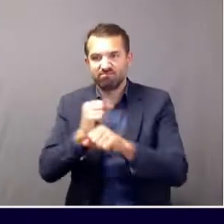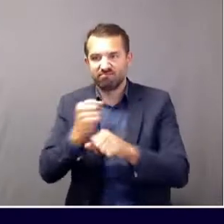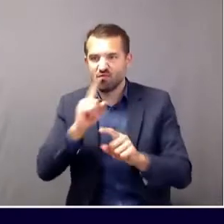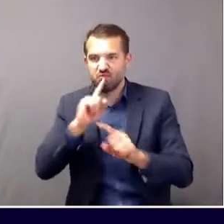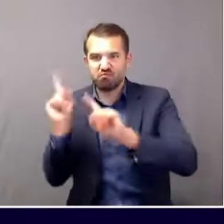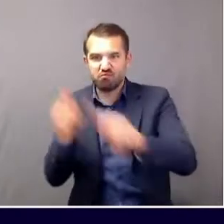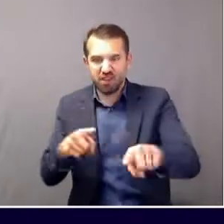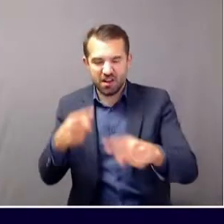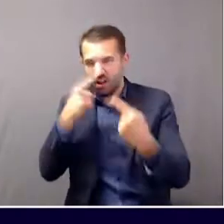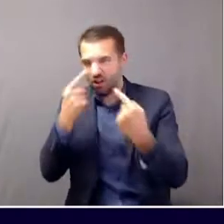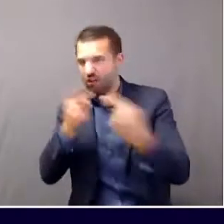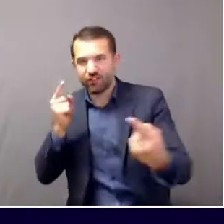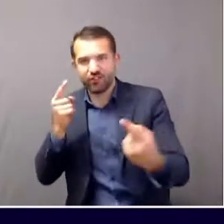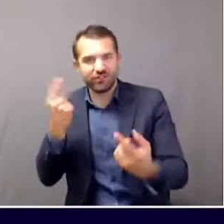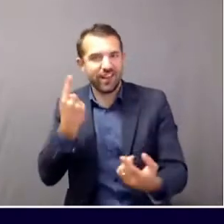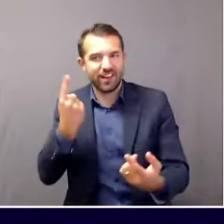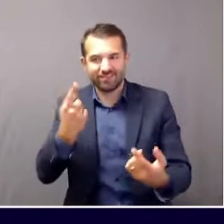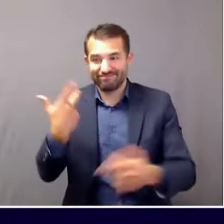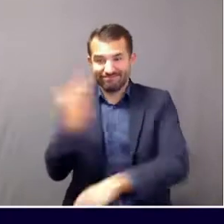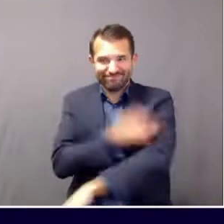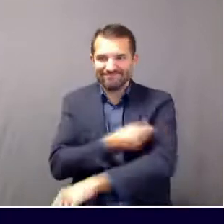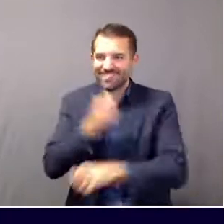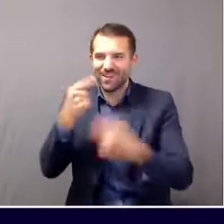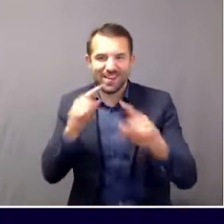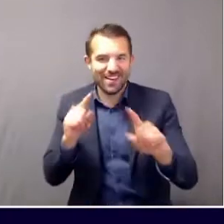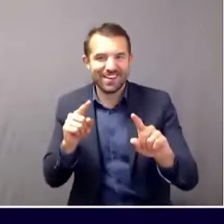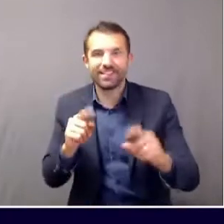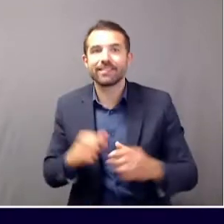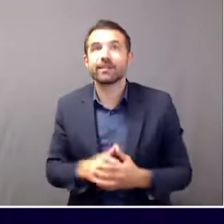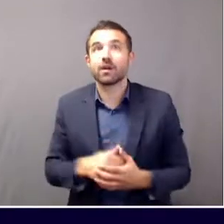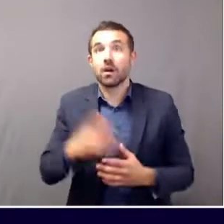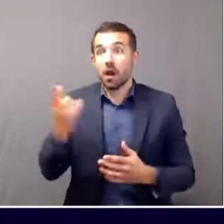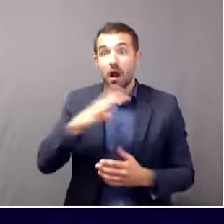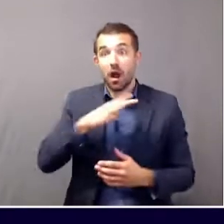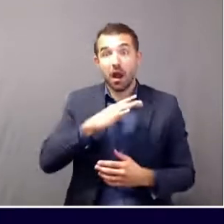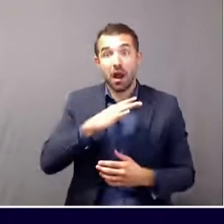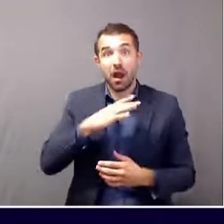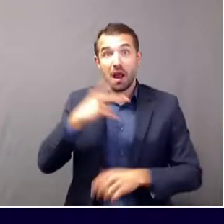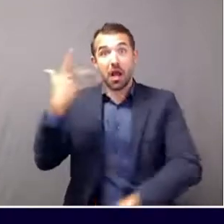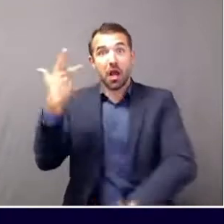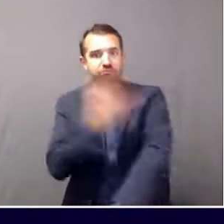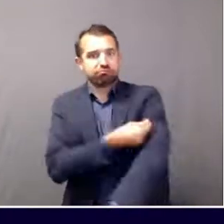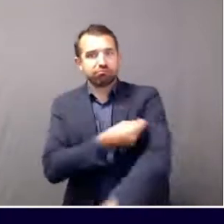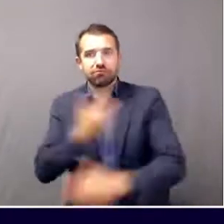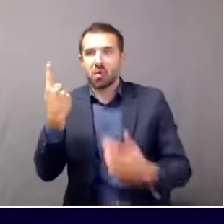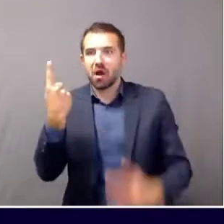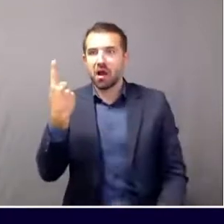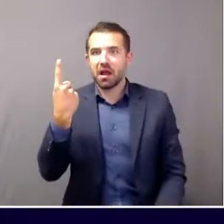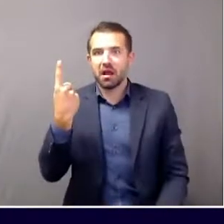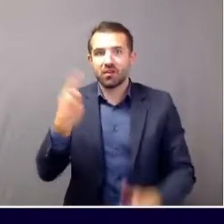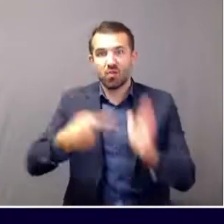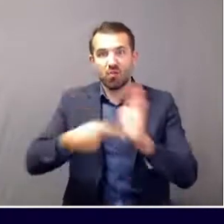requires only a single dose